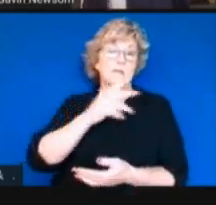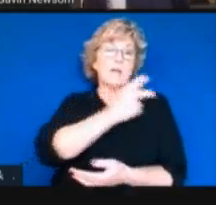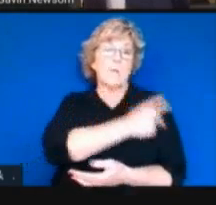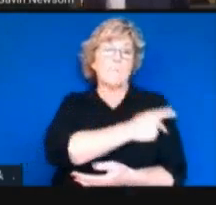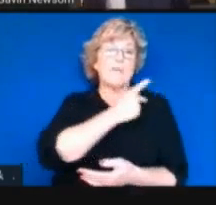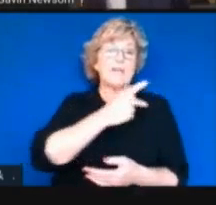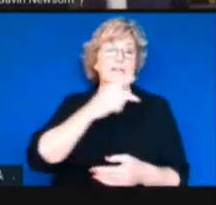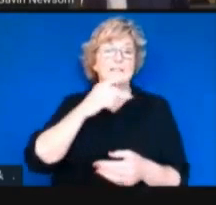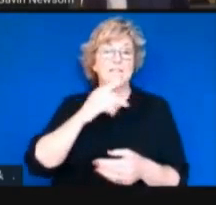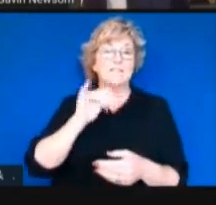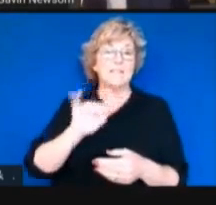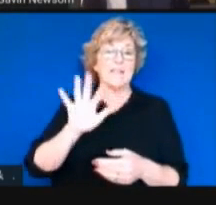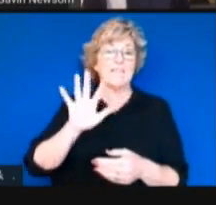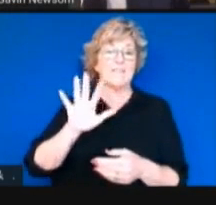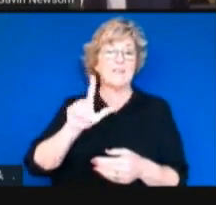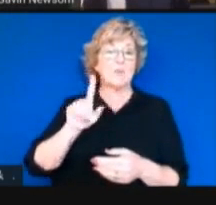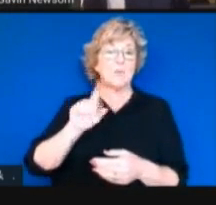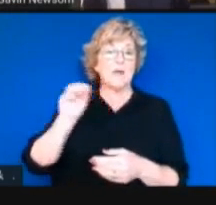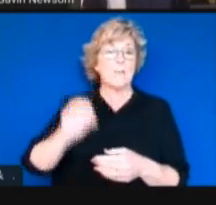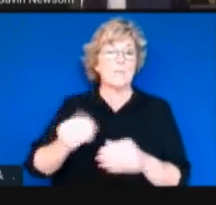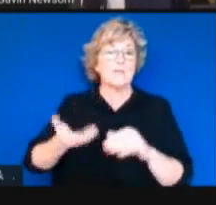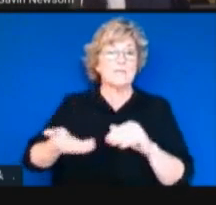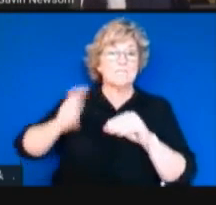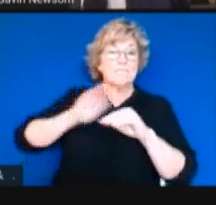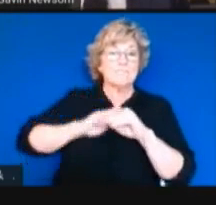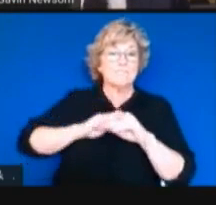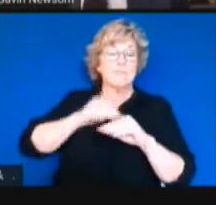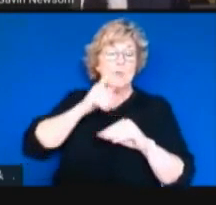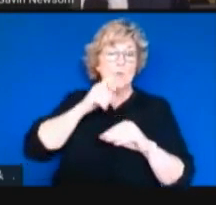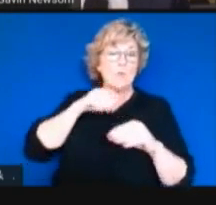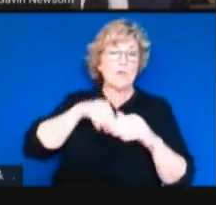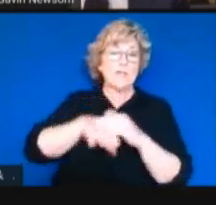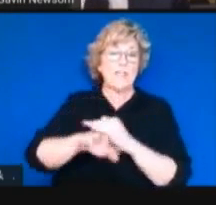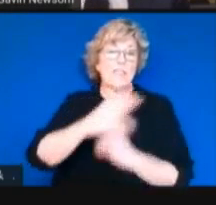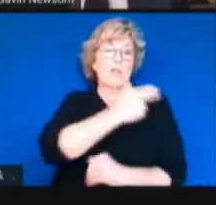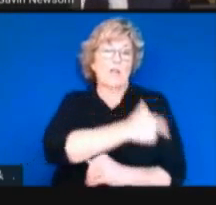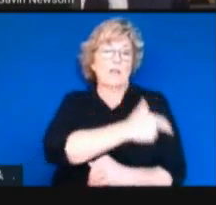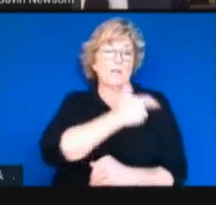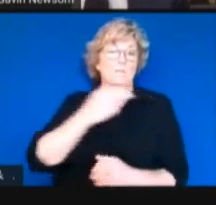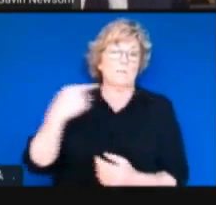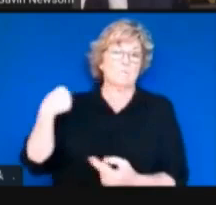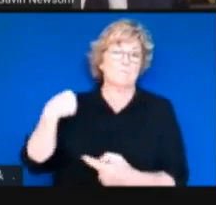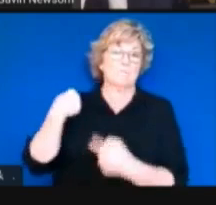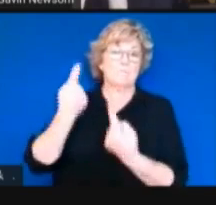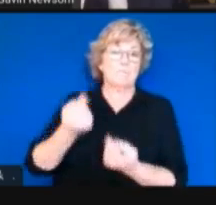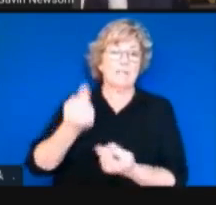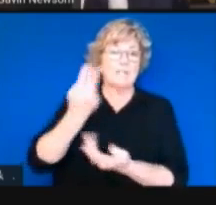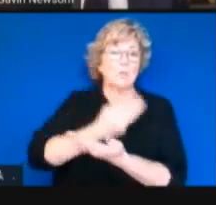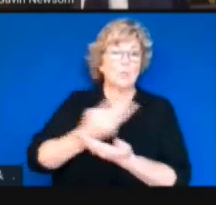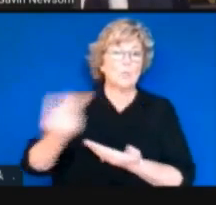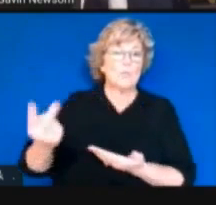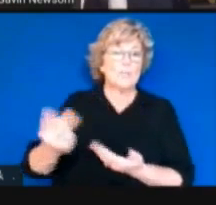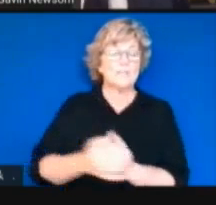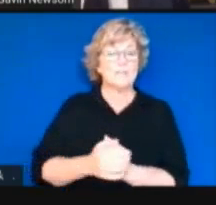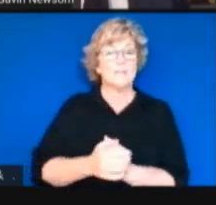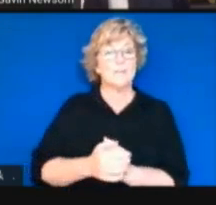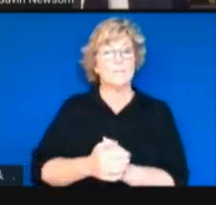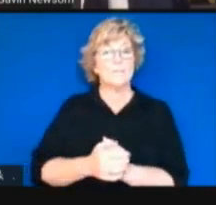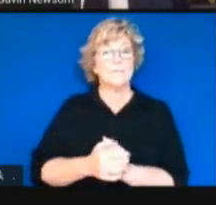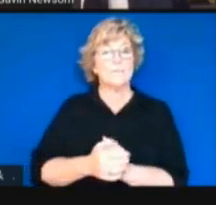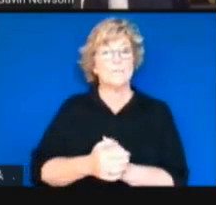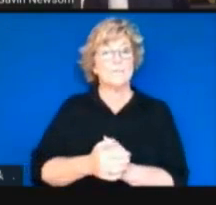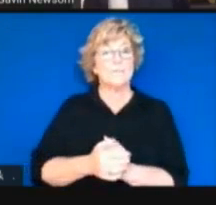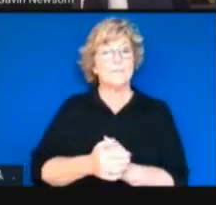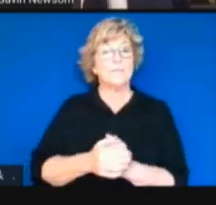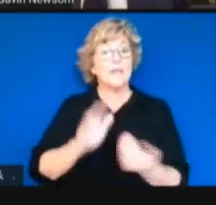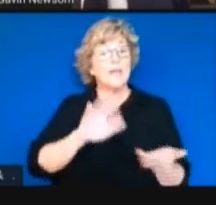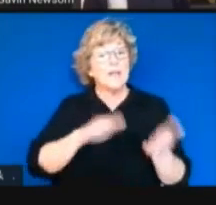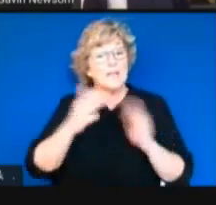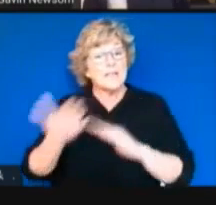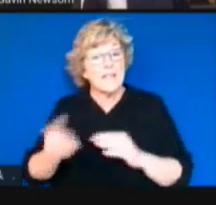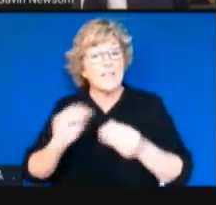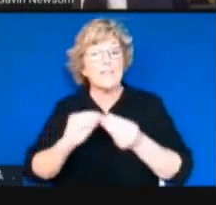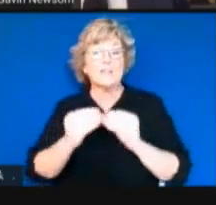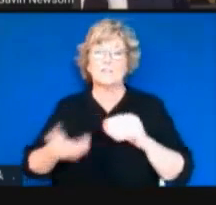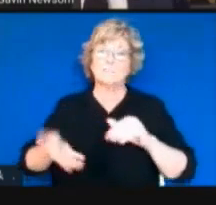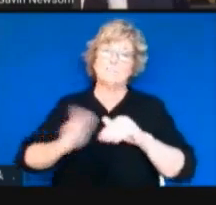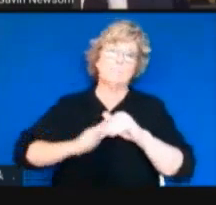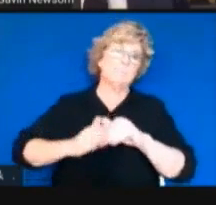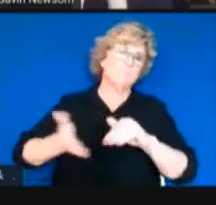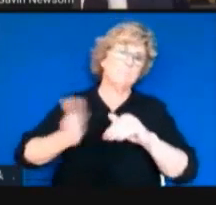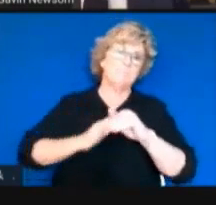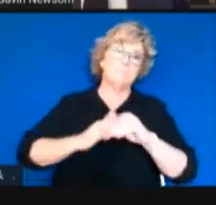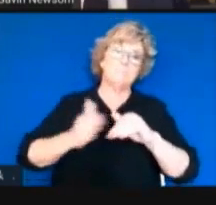THE ICUs WITH -- PATIENTS NOW IN THE ICU, A 51% INCREASE IN ADMISSIONS AS WELL OVER A 14-DAY PERIOD.